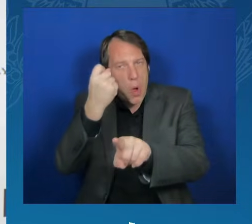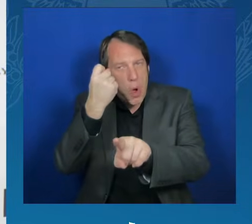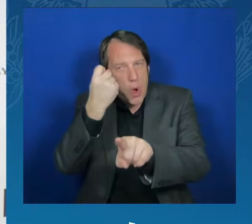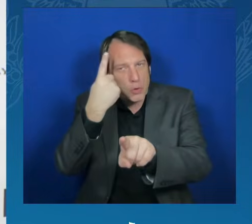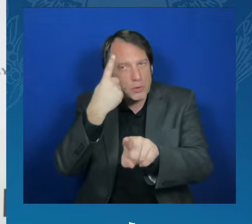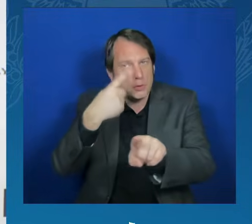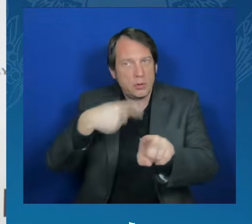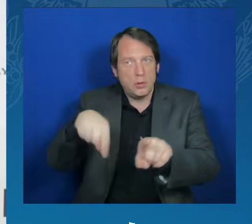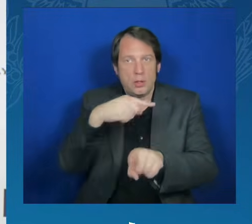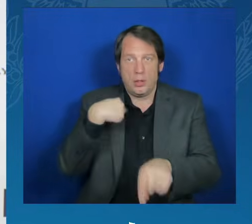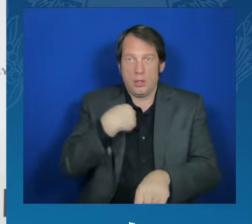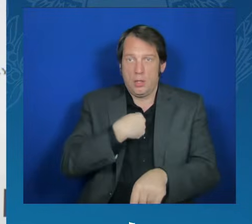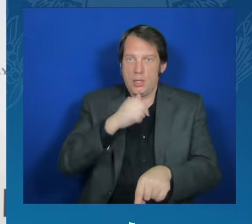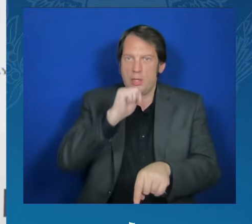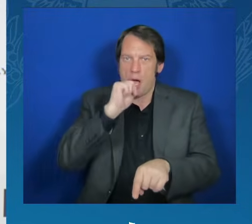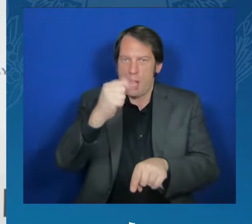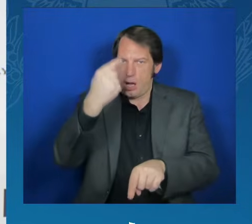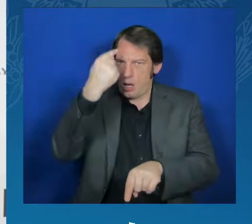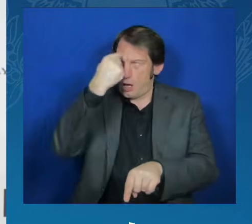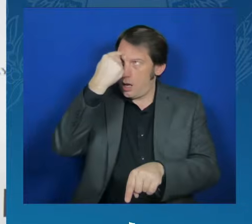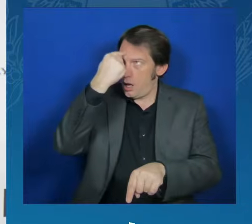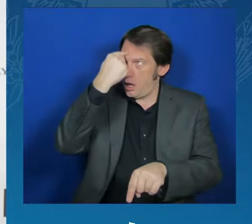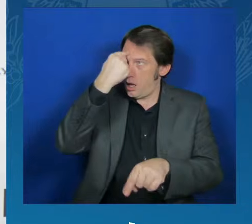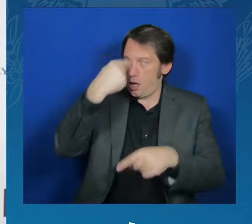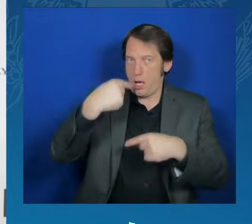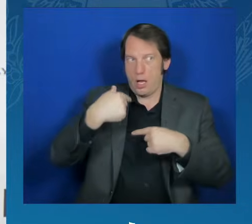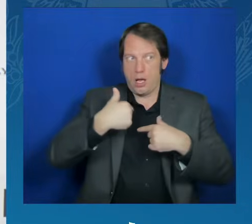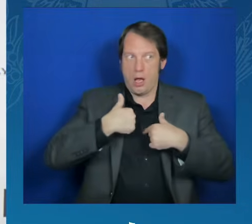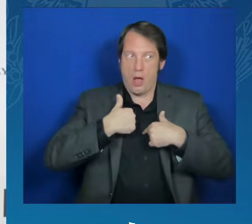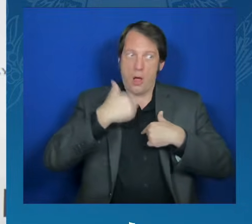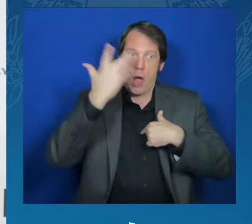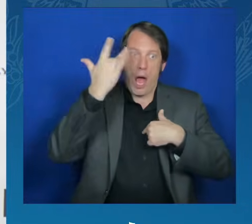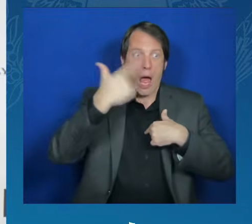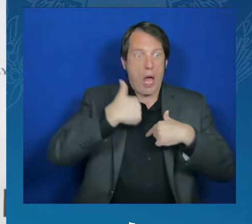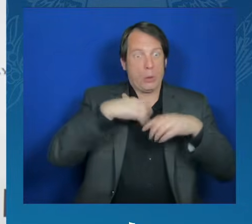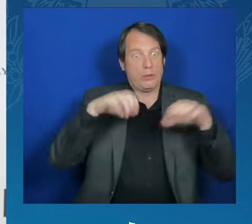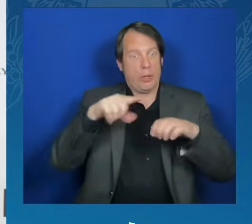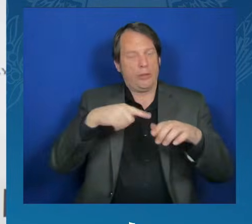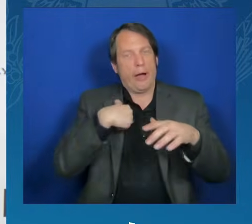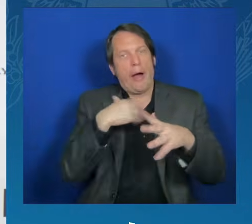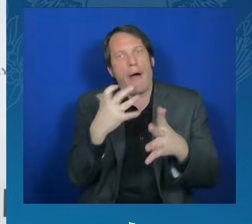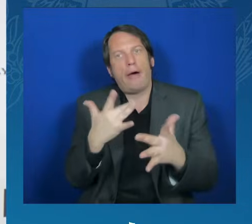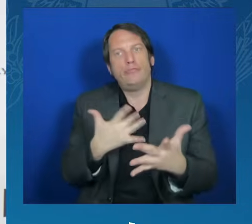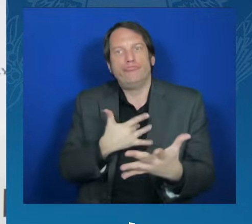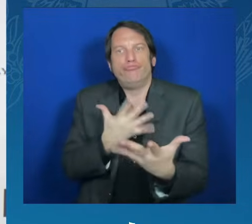We pursue our approach because it is in our strategic interest.